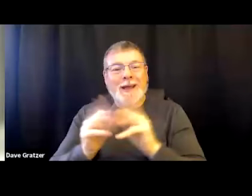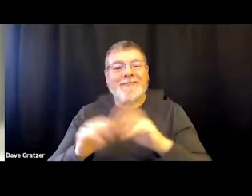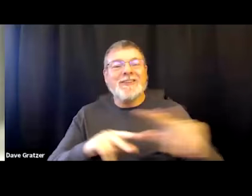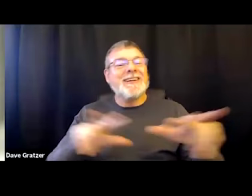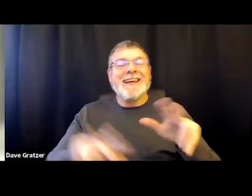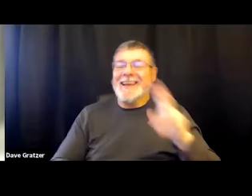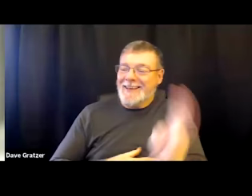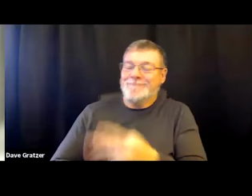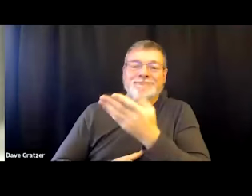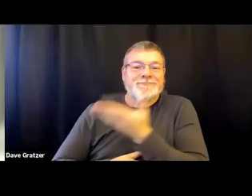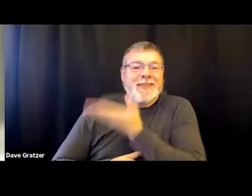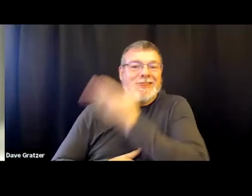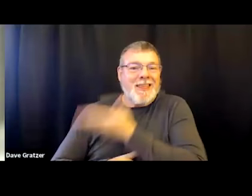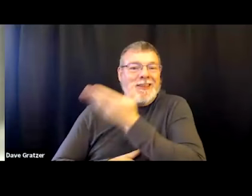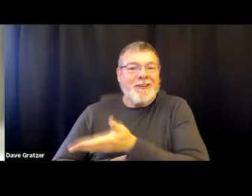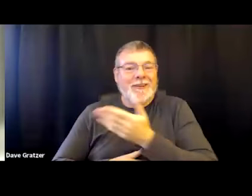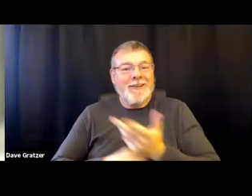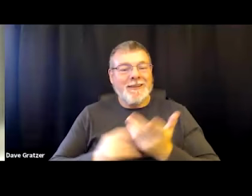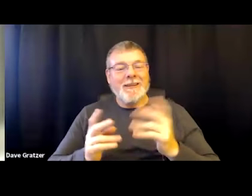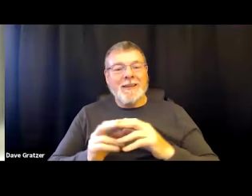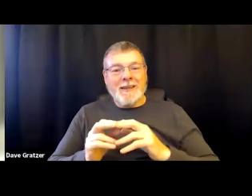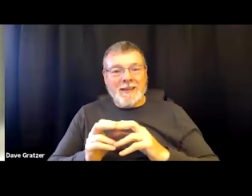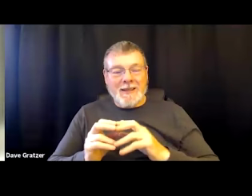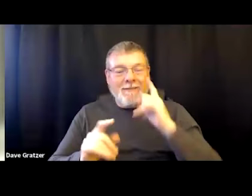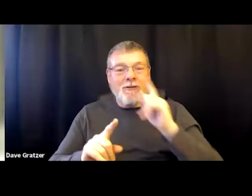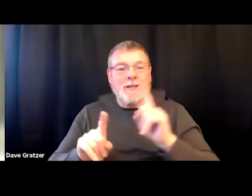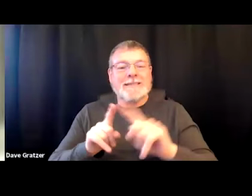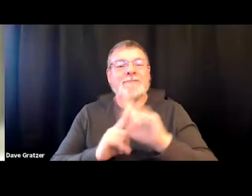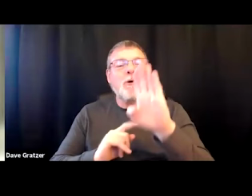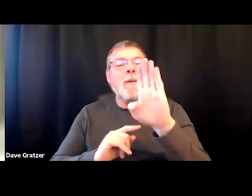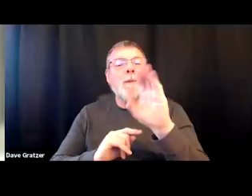and the areas for the different booths and so forth.